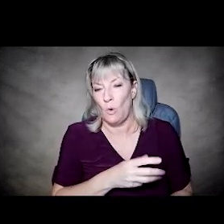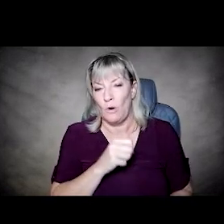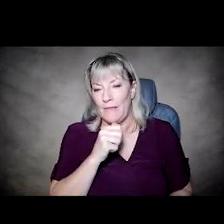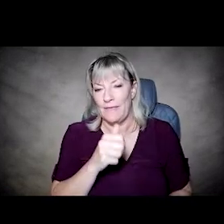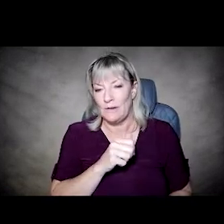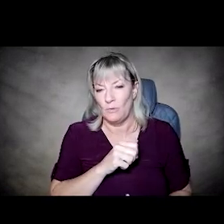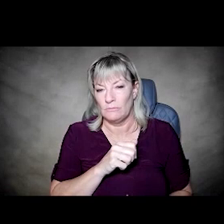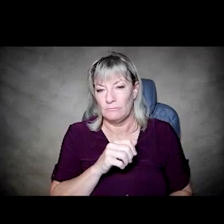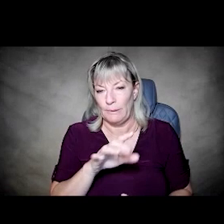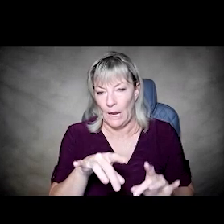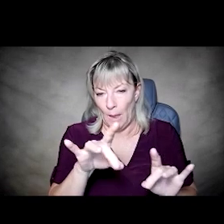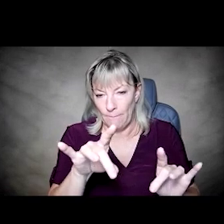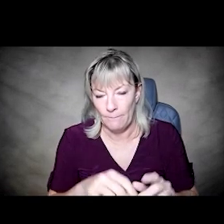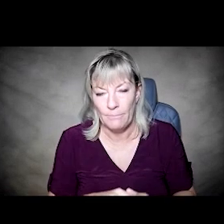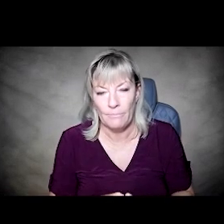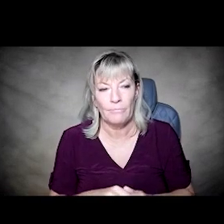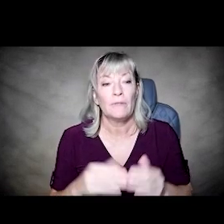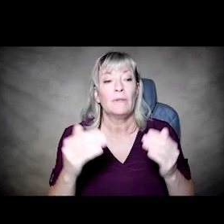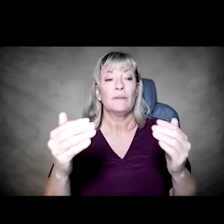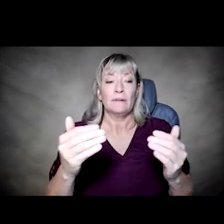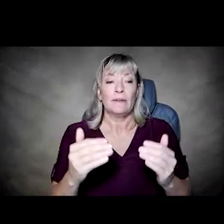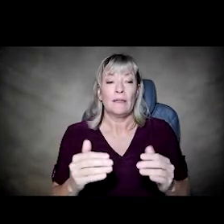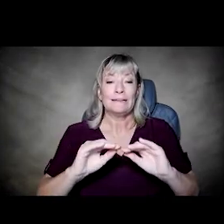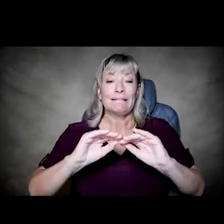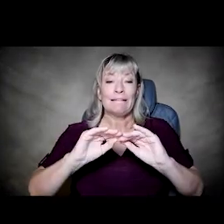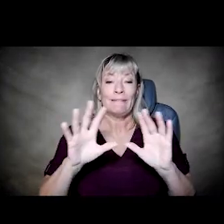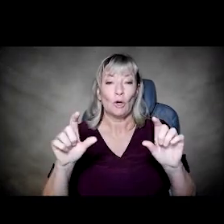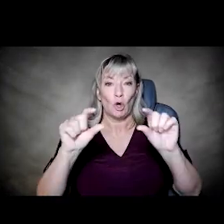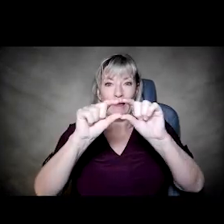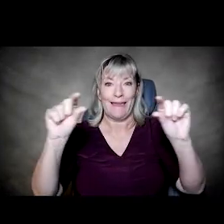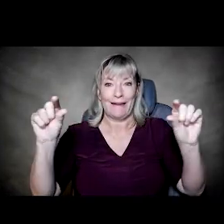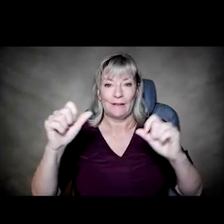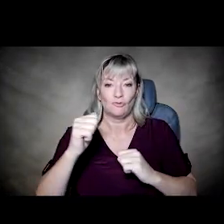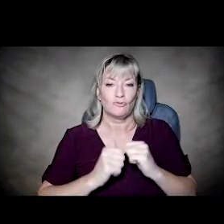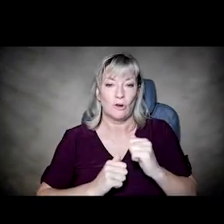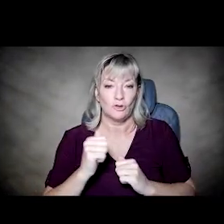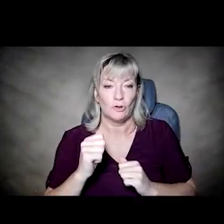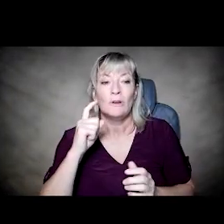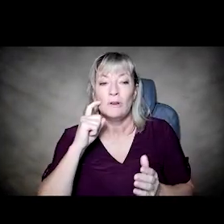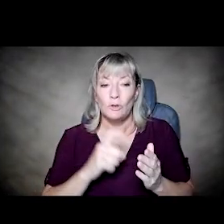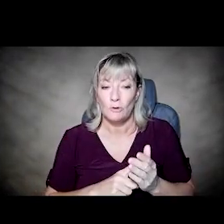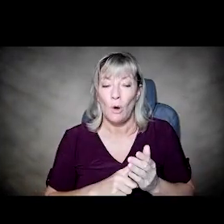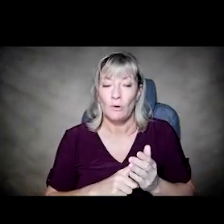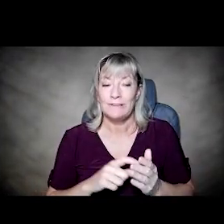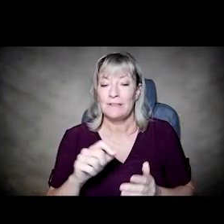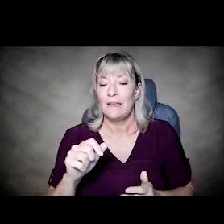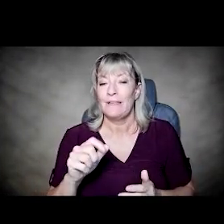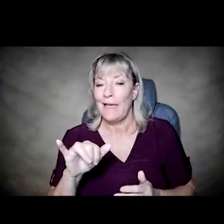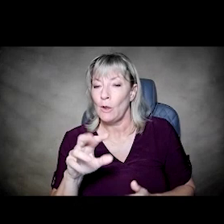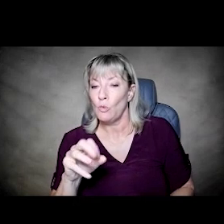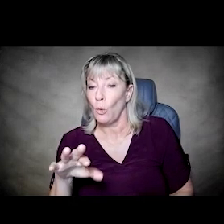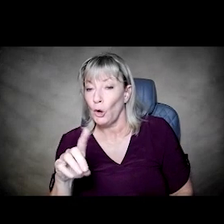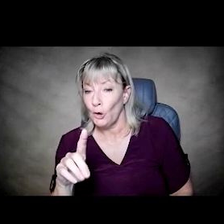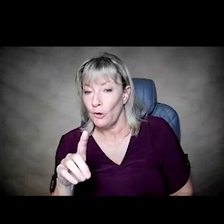authoring tools like Word there is a Styles pane where you can pick “heading styles” such as H1,